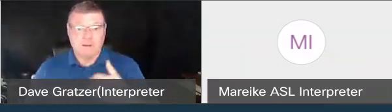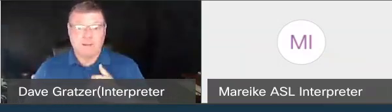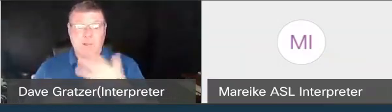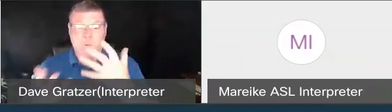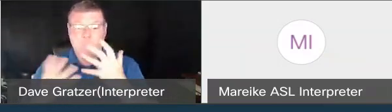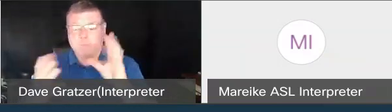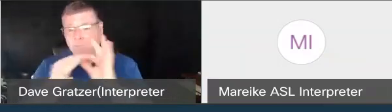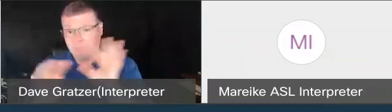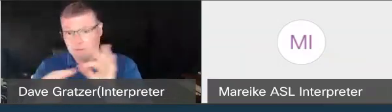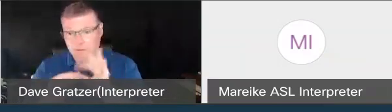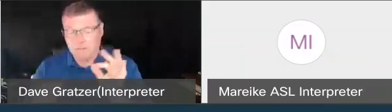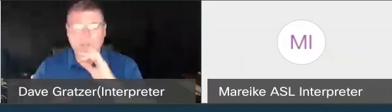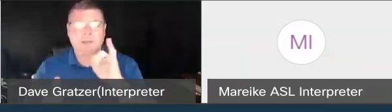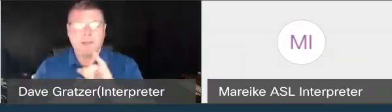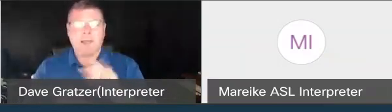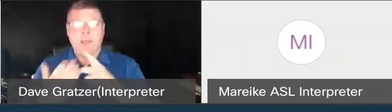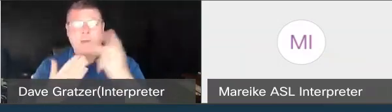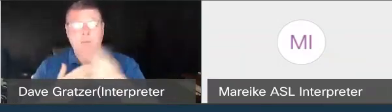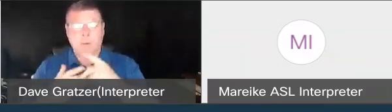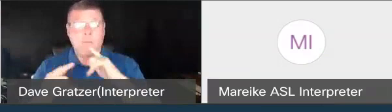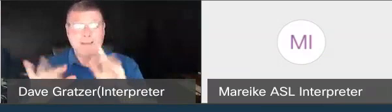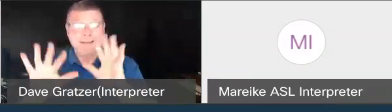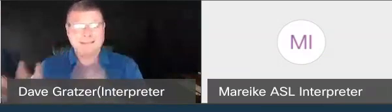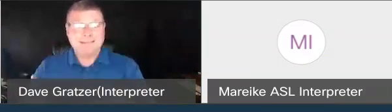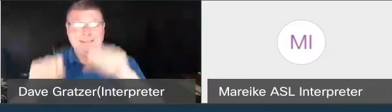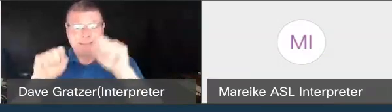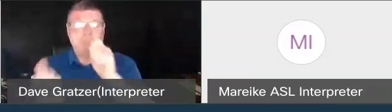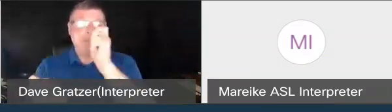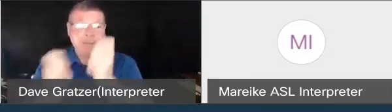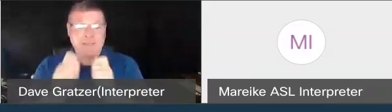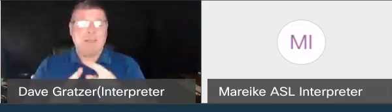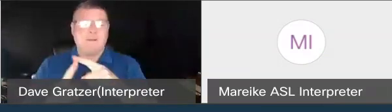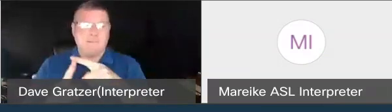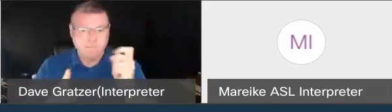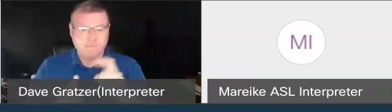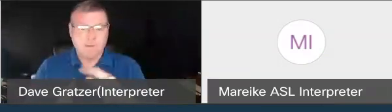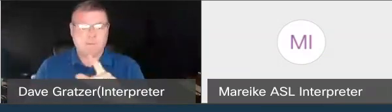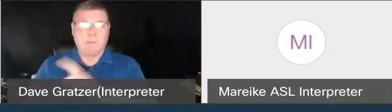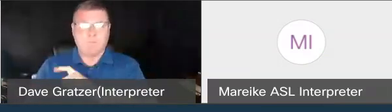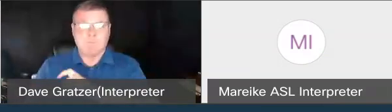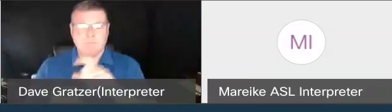is that our program is adapted, uh, adapted from the Law Enforcement Assisted Diversion Program,